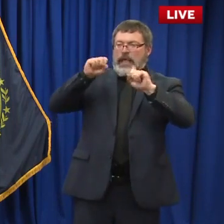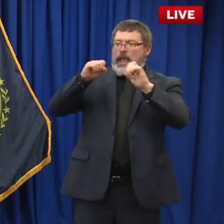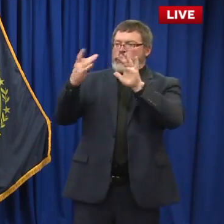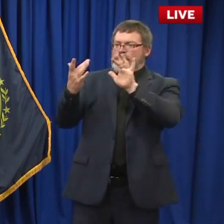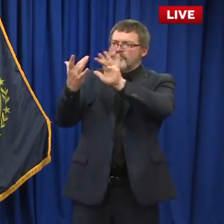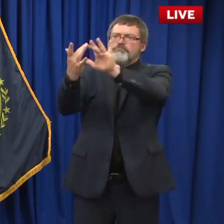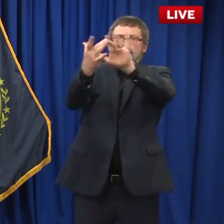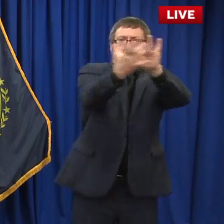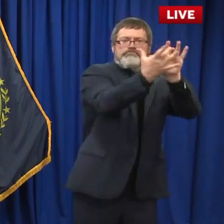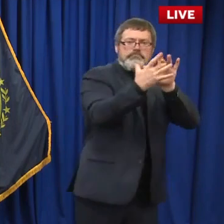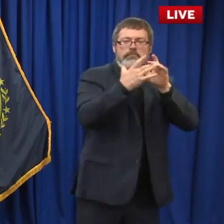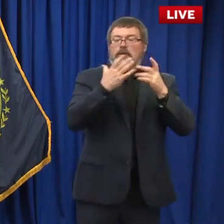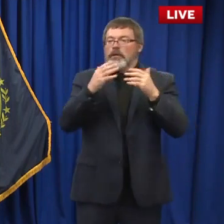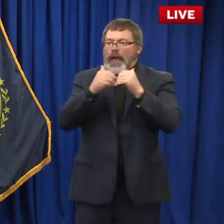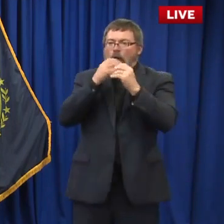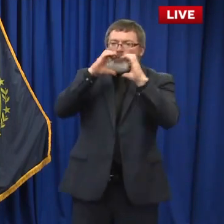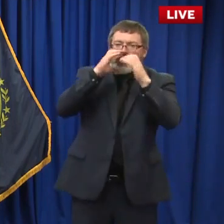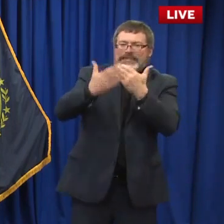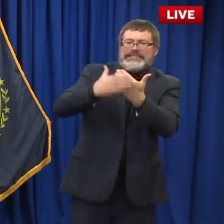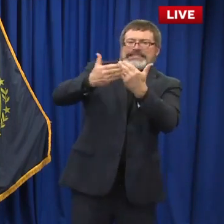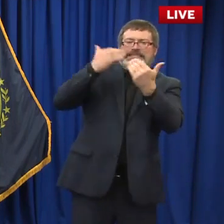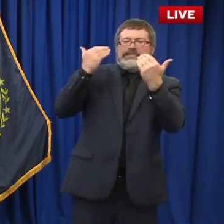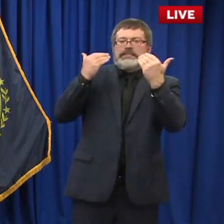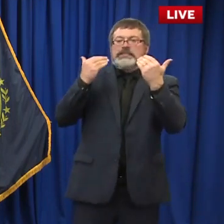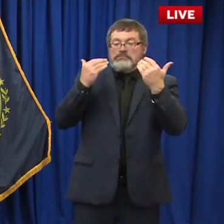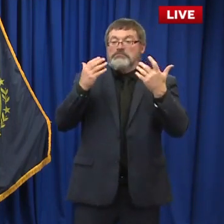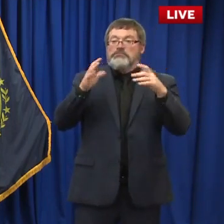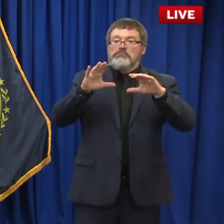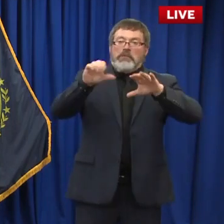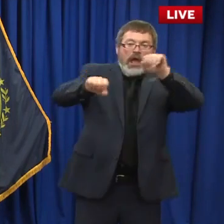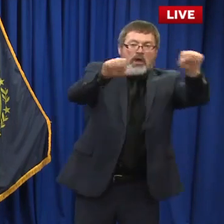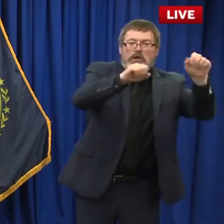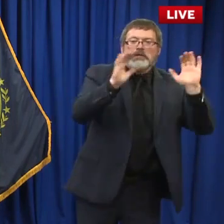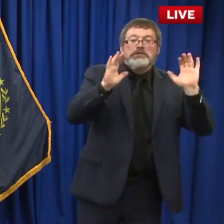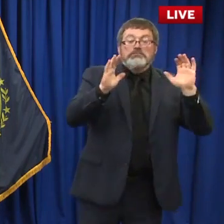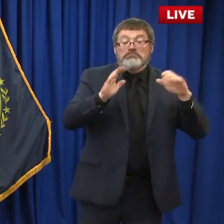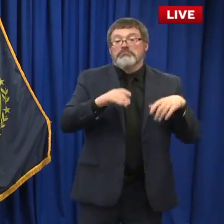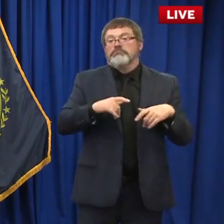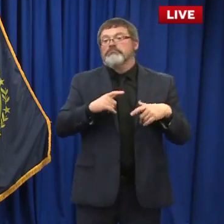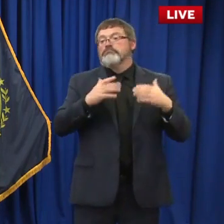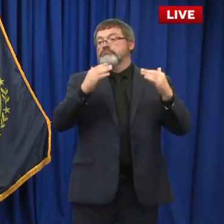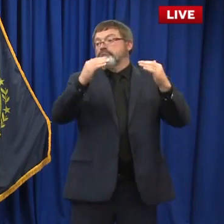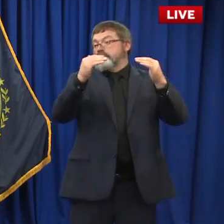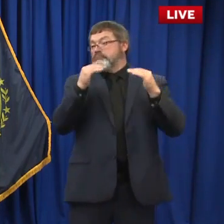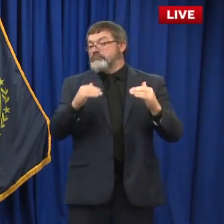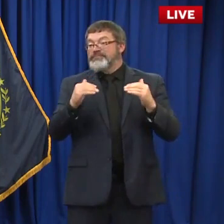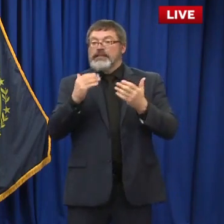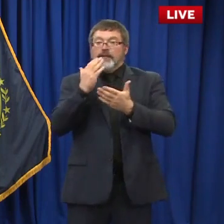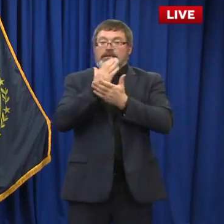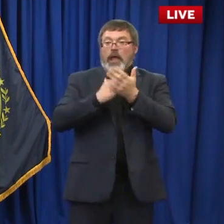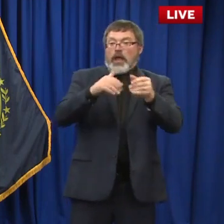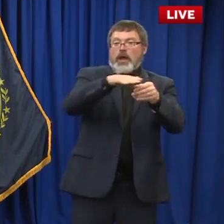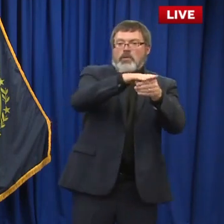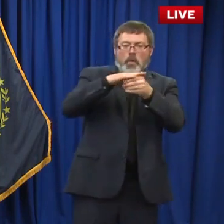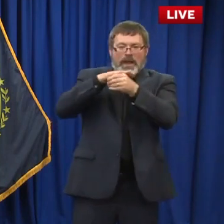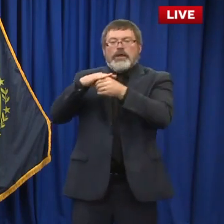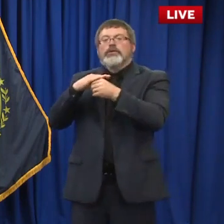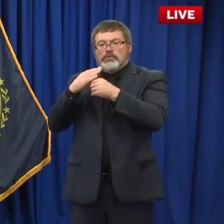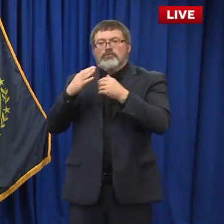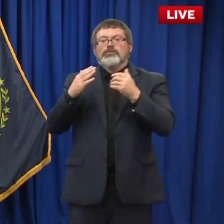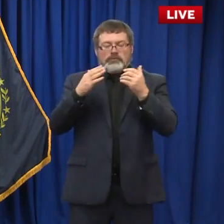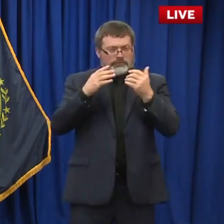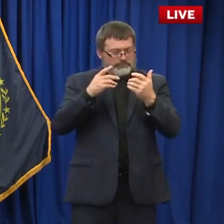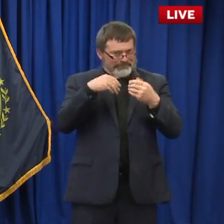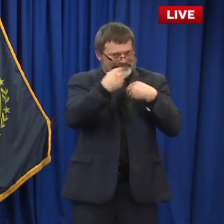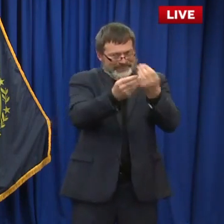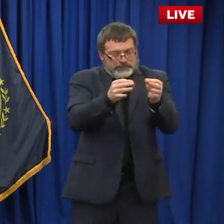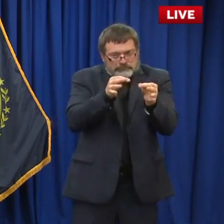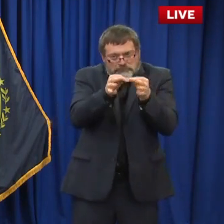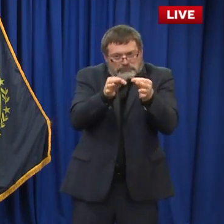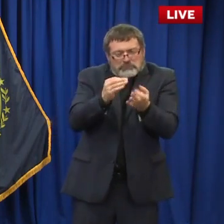JUST INCREASE THE TESTING BUT THE COMMUNICATION THAT COMES WITH THAT TO MAKE MAKE SURE FOLKS UNDERSTAND THE STUDENTS AVAILABLE THEM.